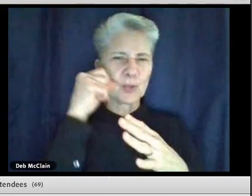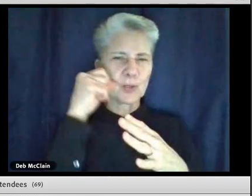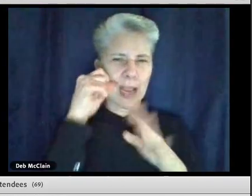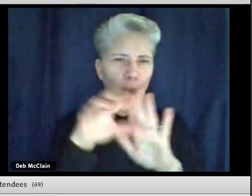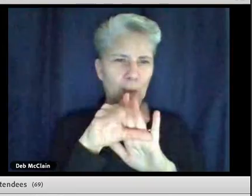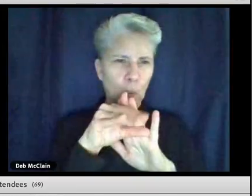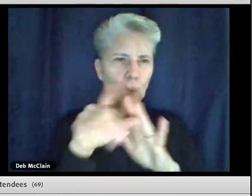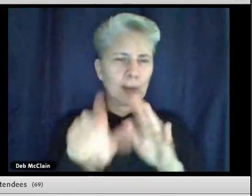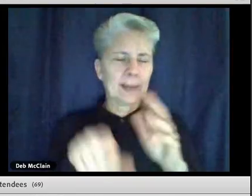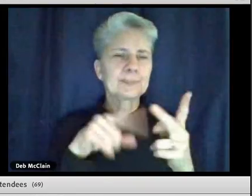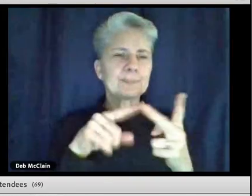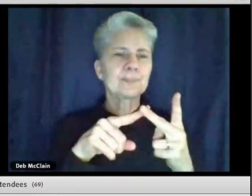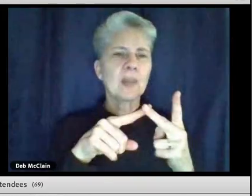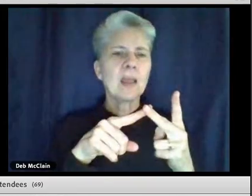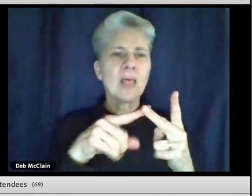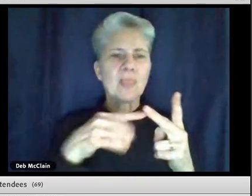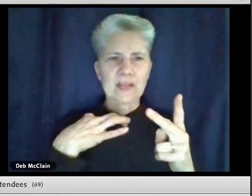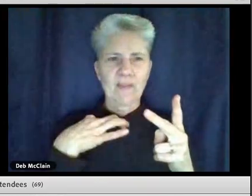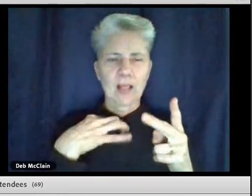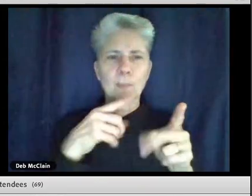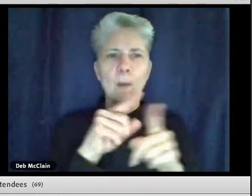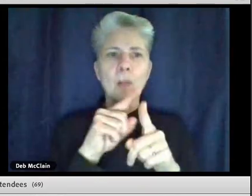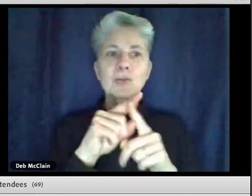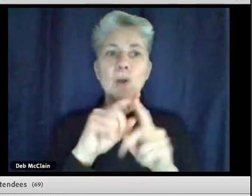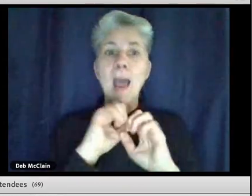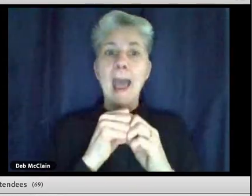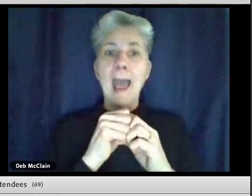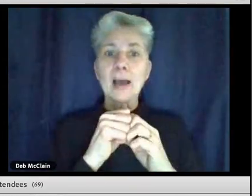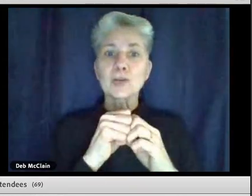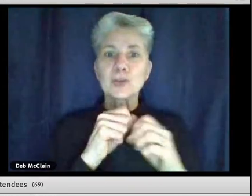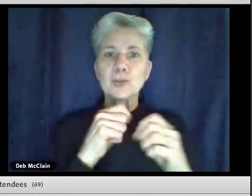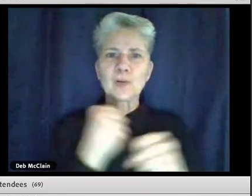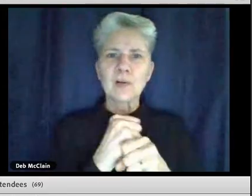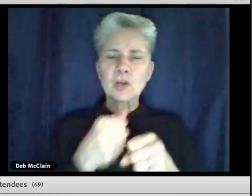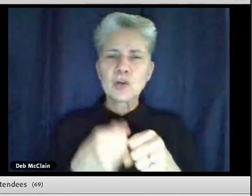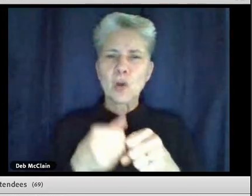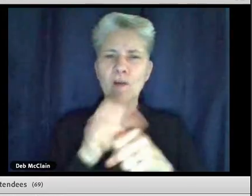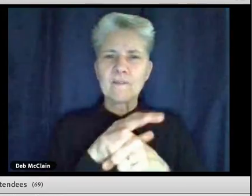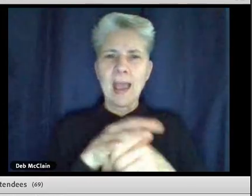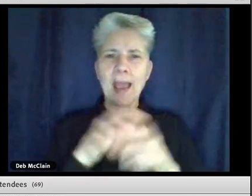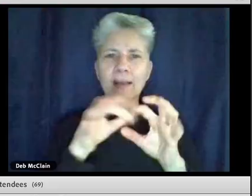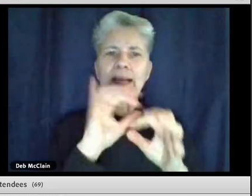"Managing Strategies and Stress." That one just was just yesterday recorded, and that's available.